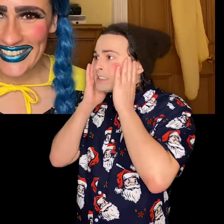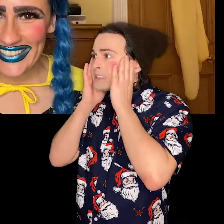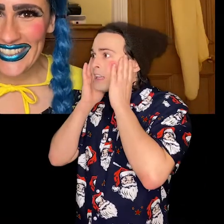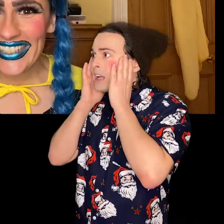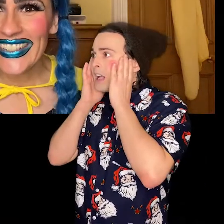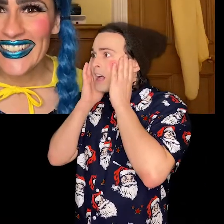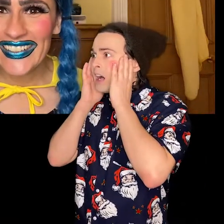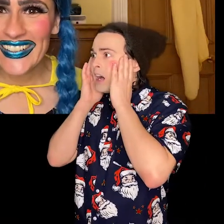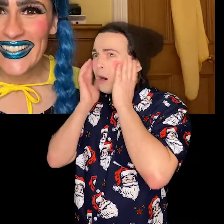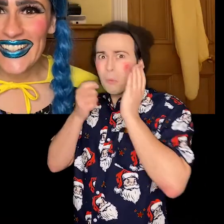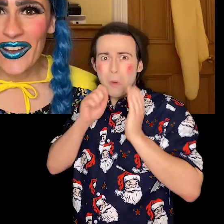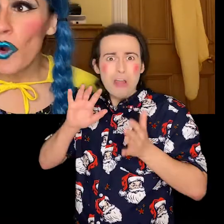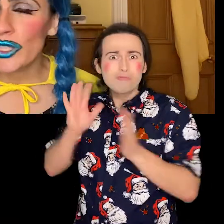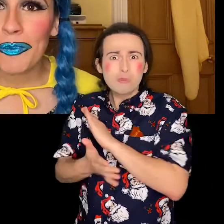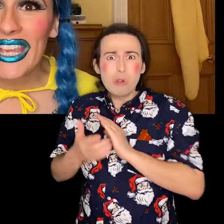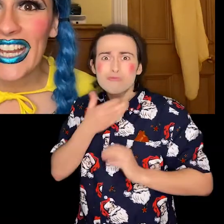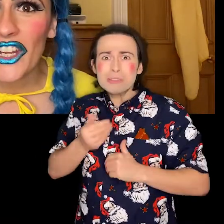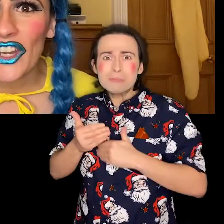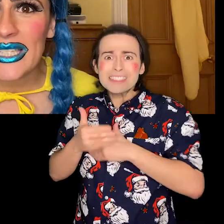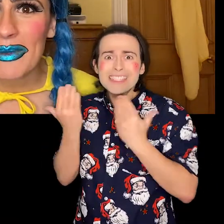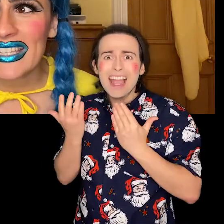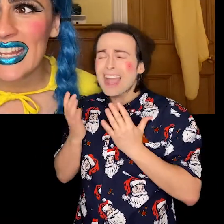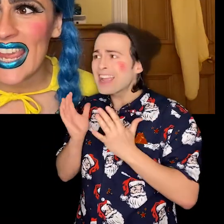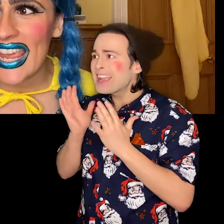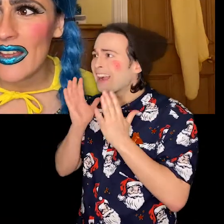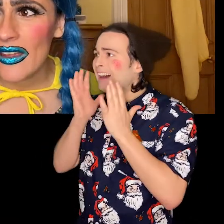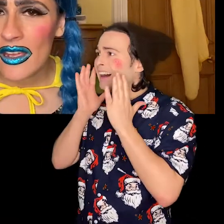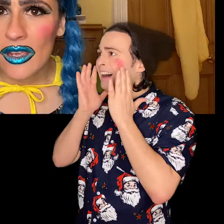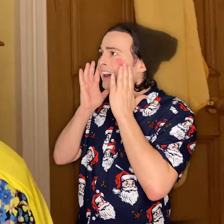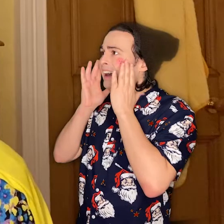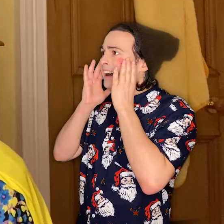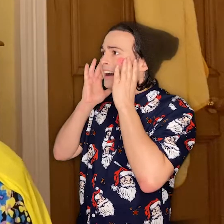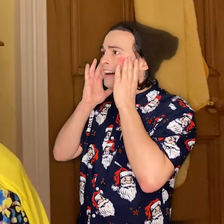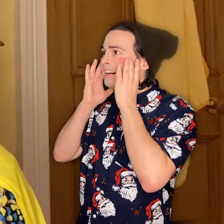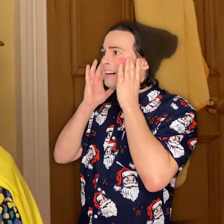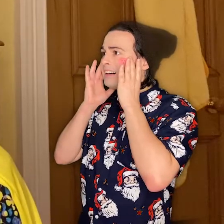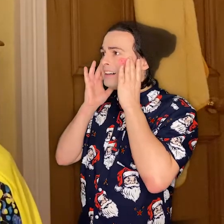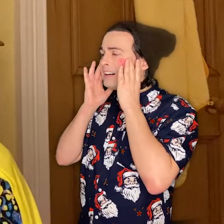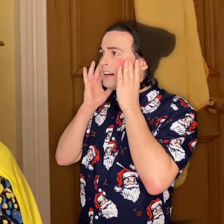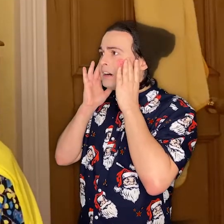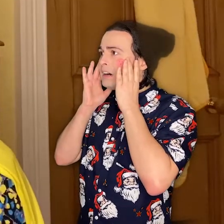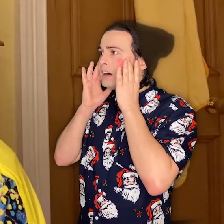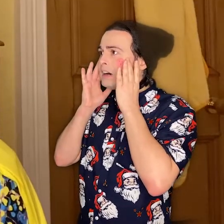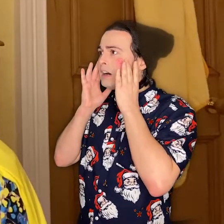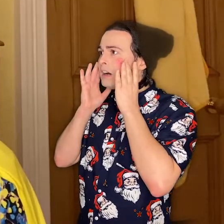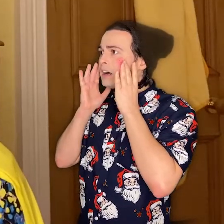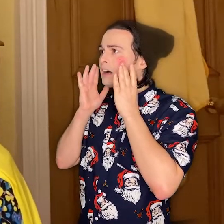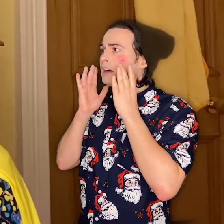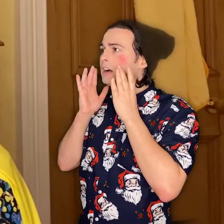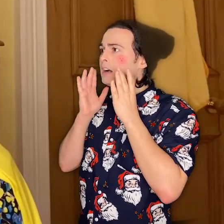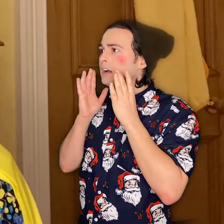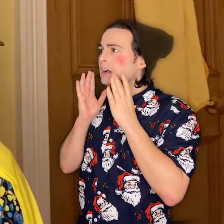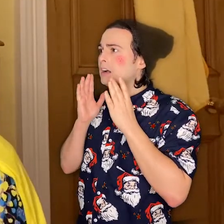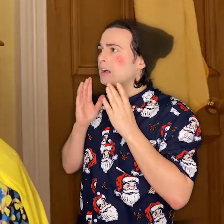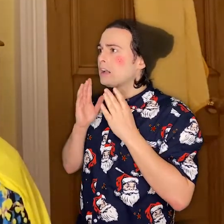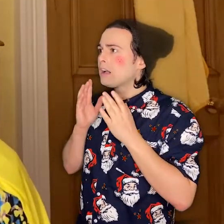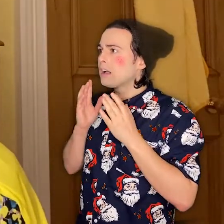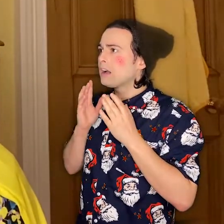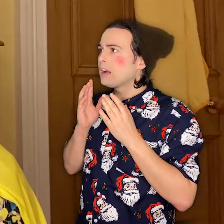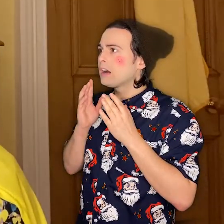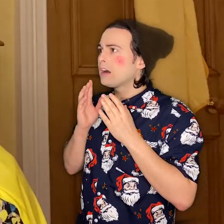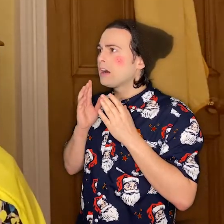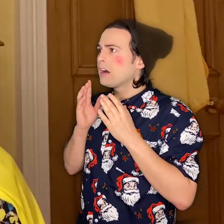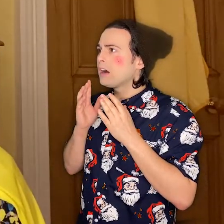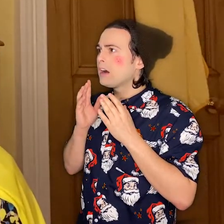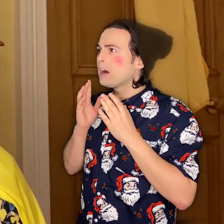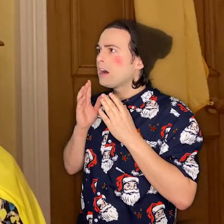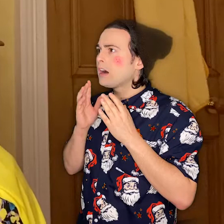Wind - Speaking of Christmas day, with all they Brussel sprouts my guts are going to be rotten, i better look out my magic knickers.